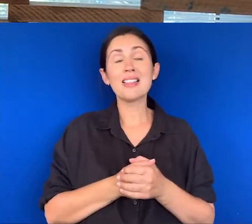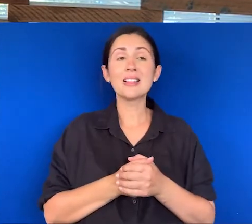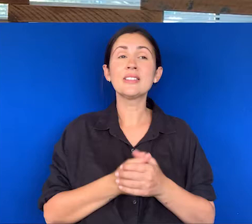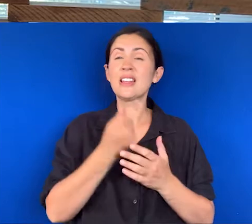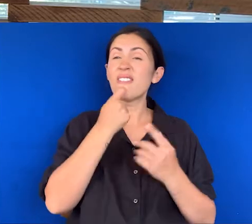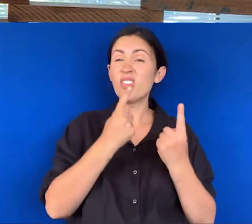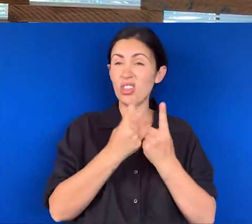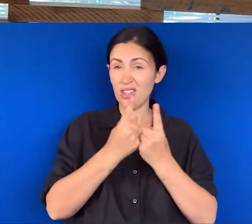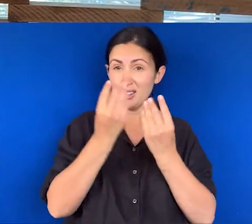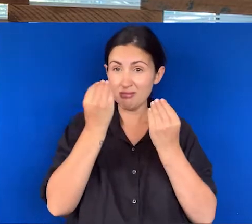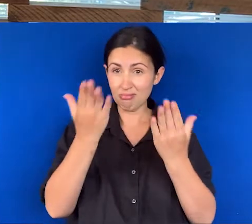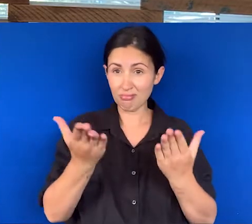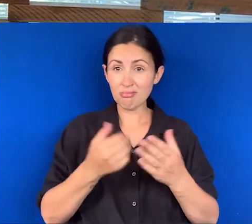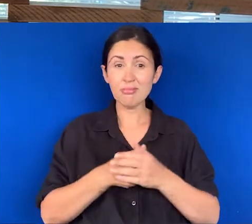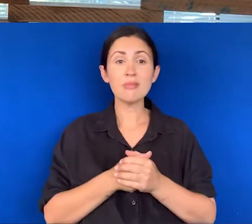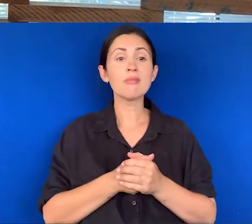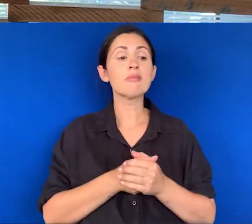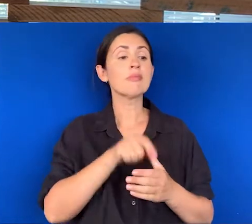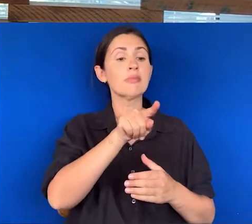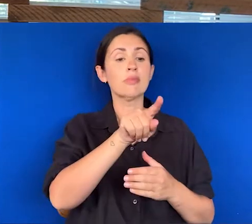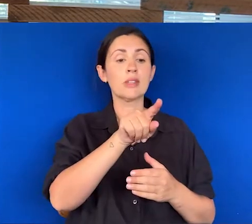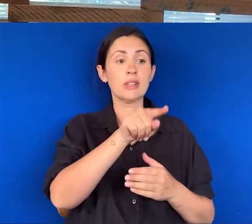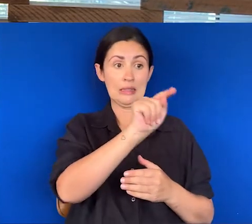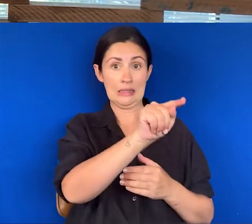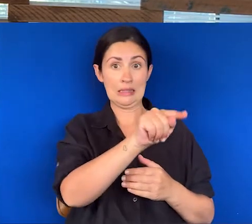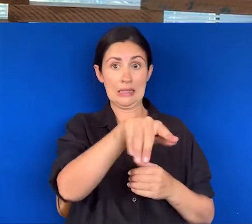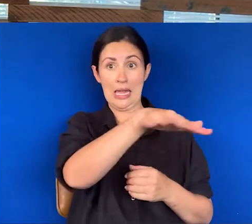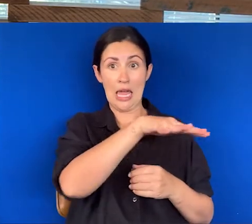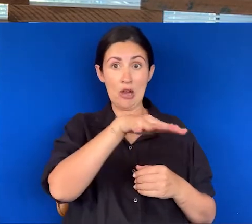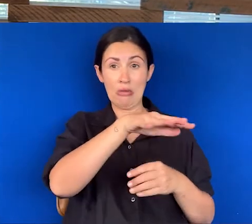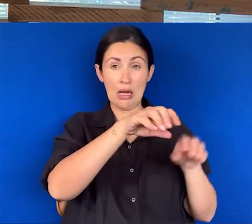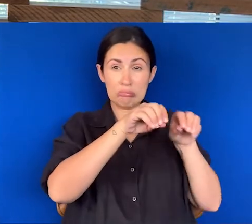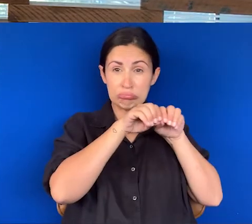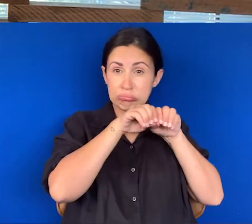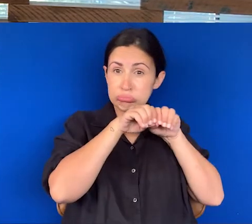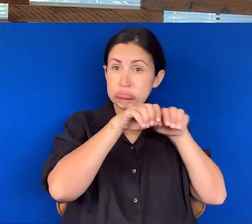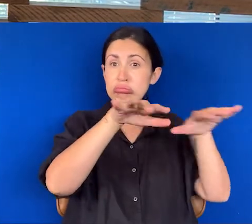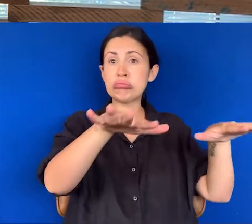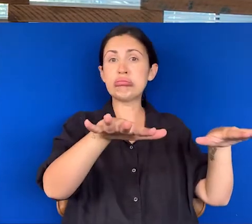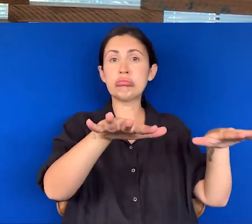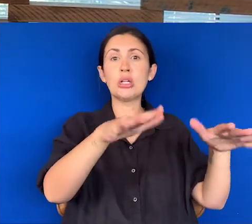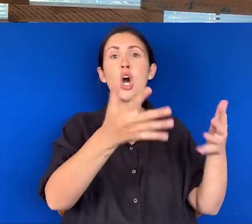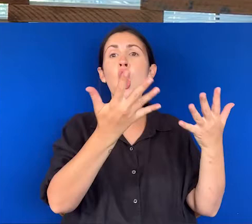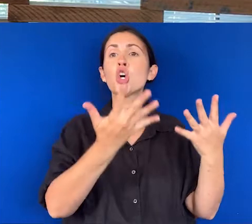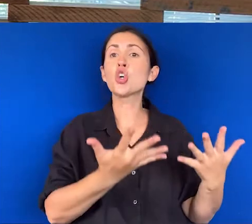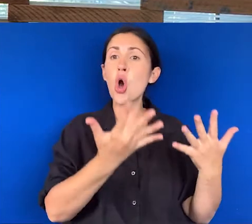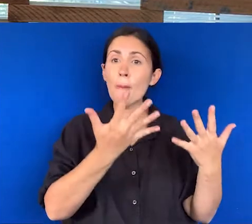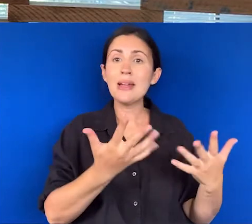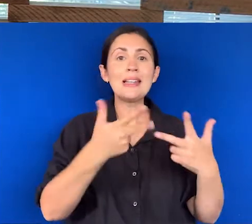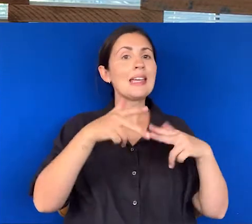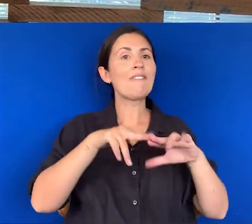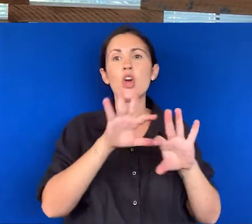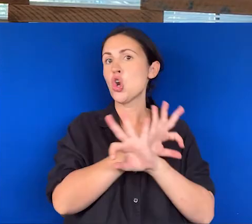We do know that cases of COVID-19 are much more common in the unvaccinated.